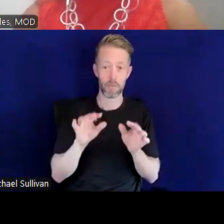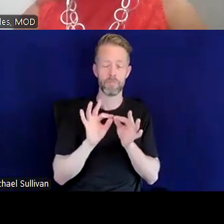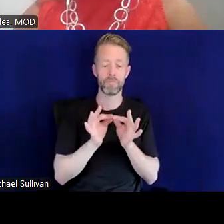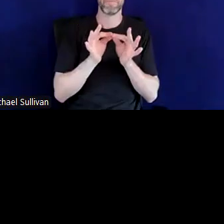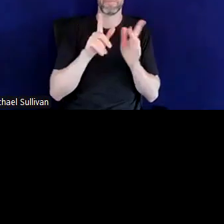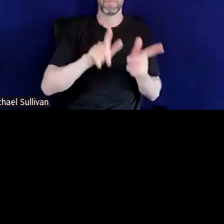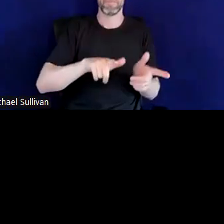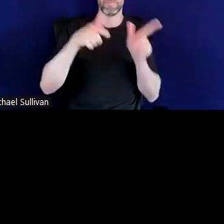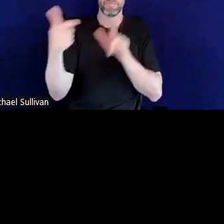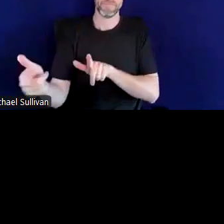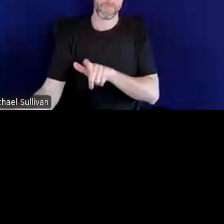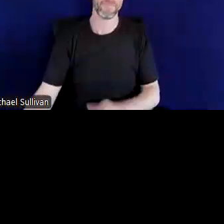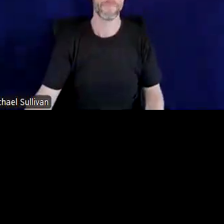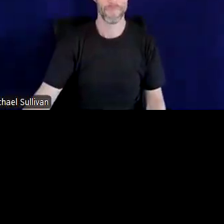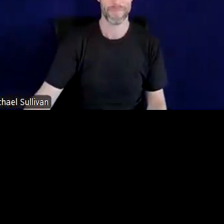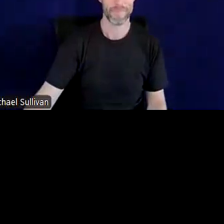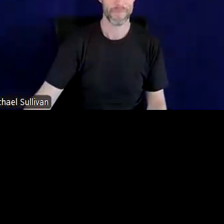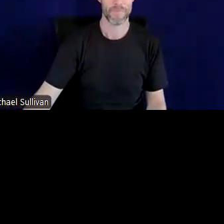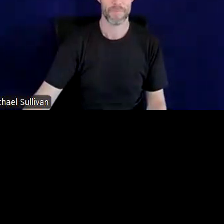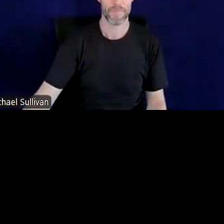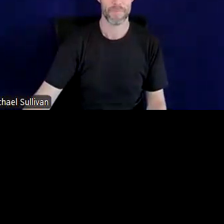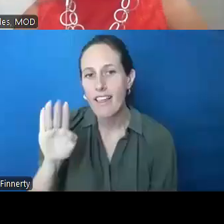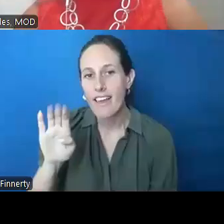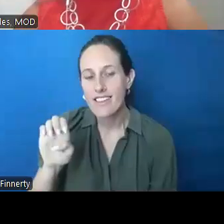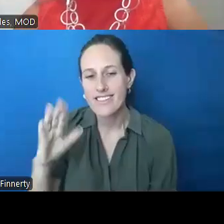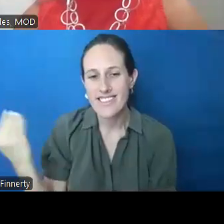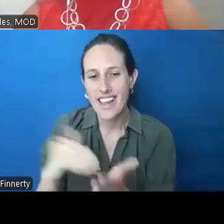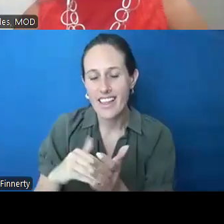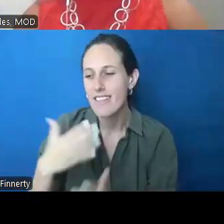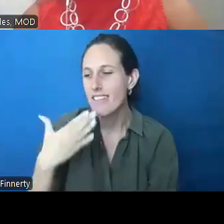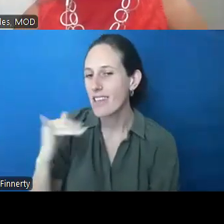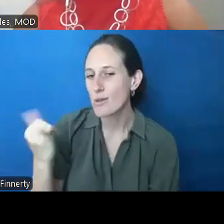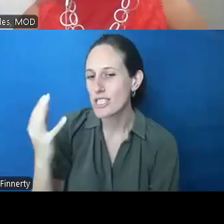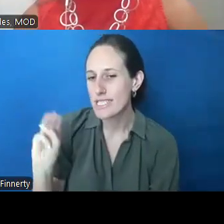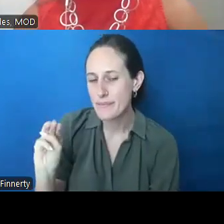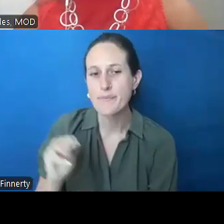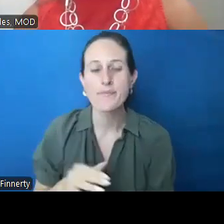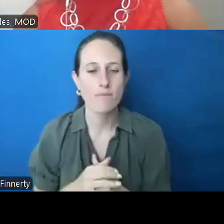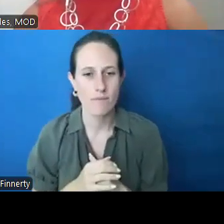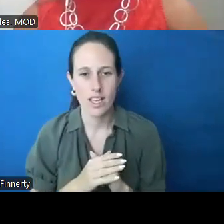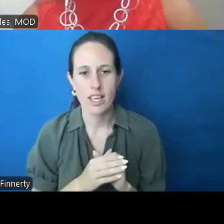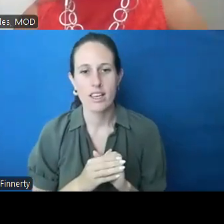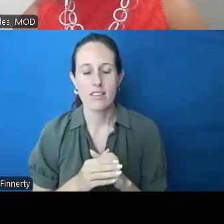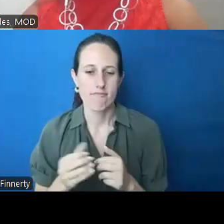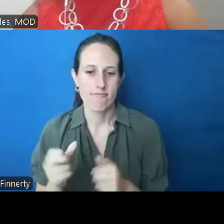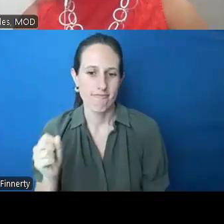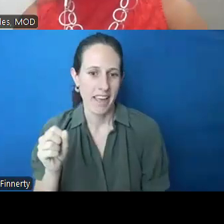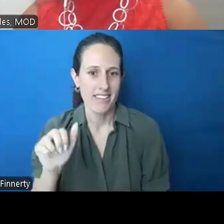our kind of tracks here. Elaine: Thank you, Jim. Hi. This is Elaine again. Yes,